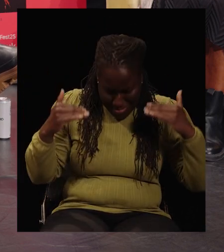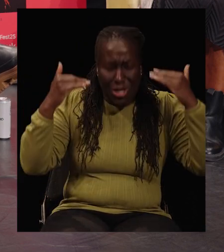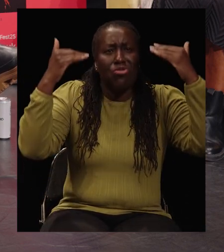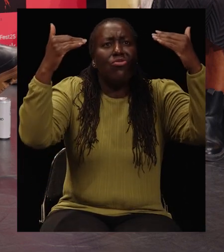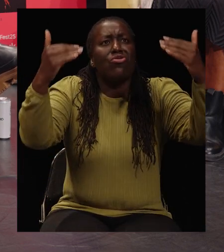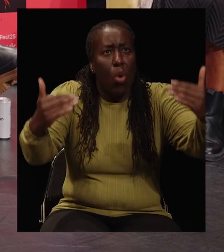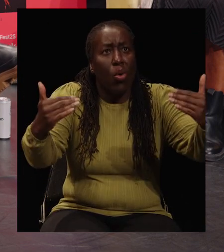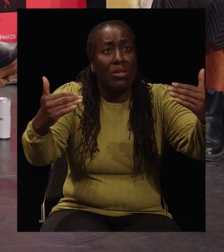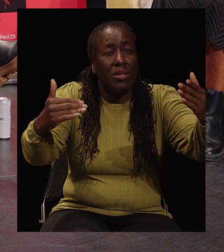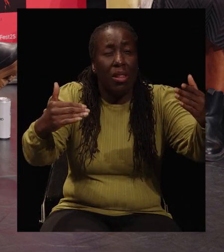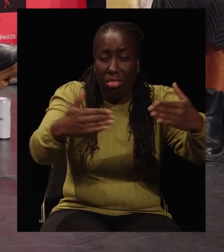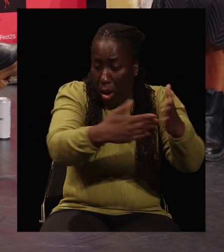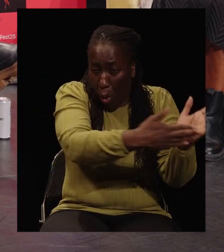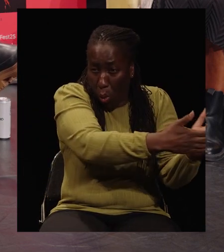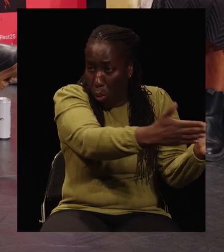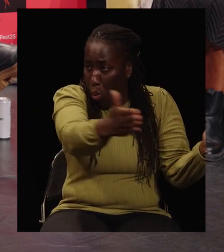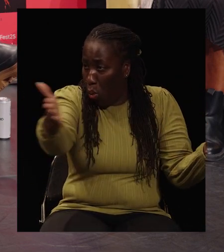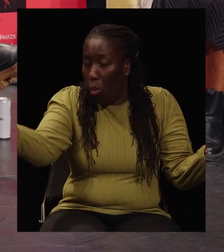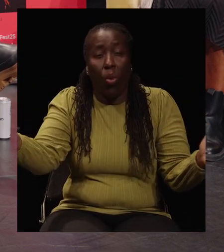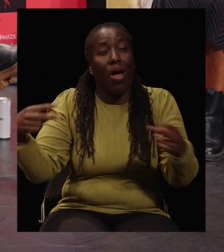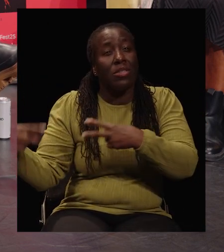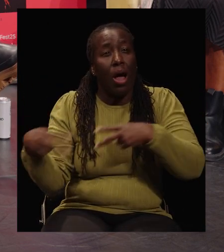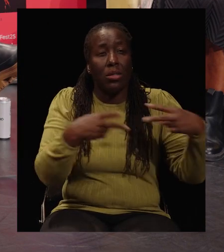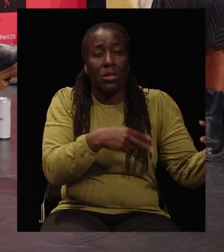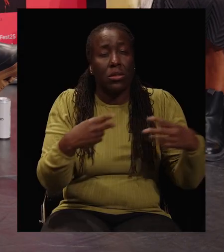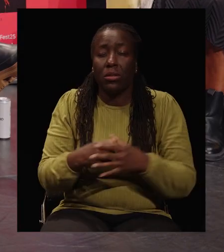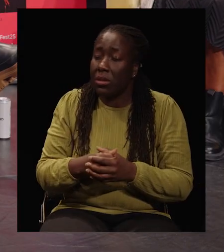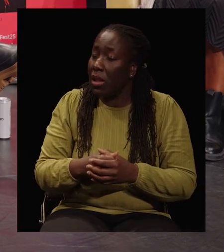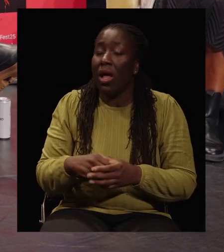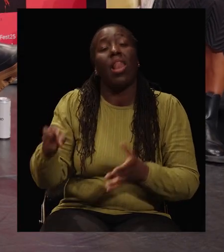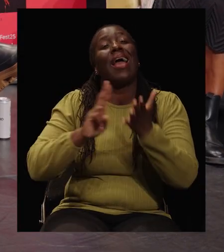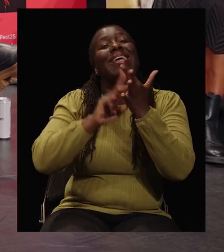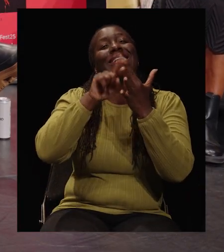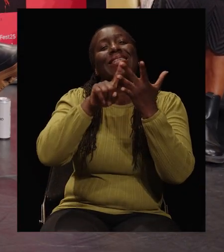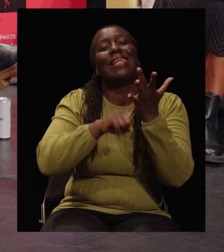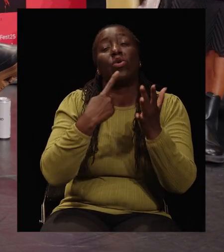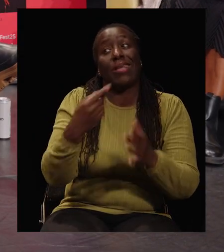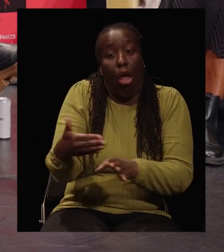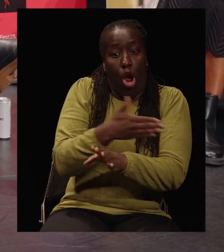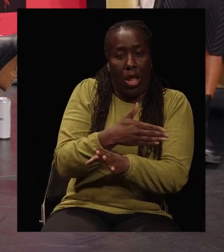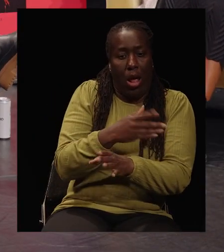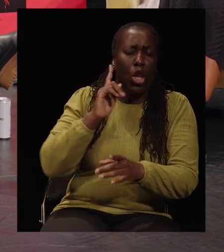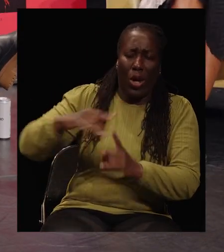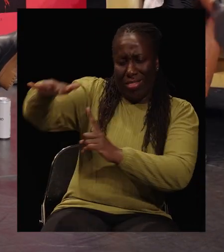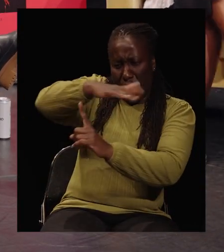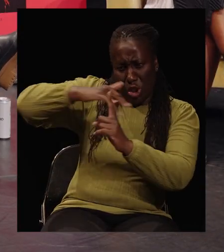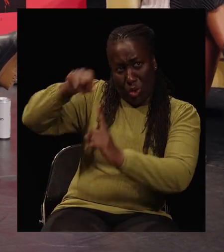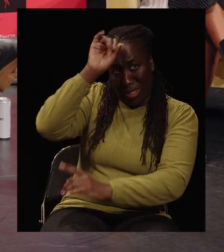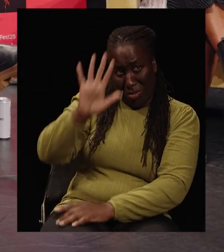but also people's, thinking about Neil's point earlier, thinking about like the social experience of people. We've had guests like Gary Clarke